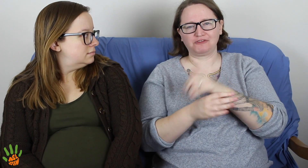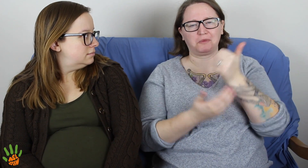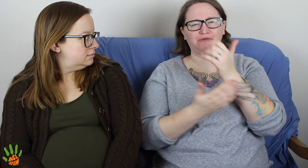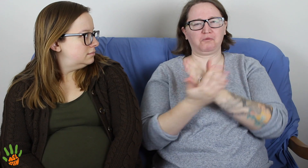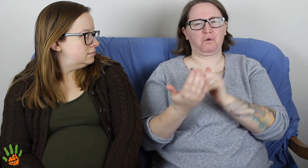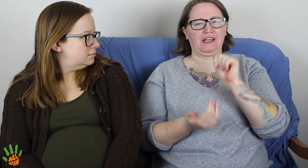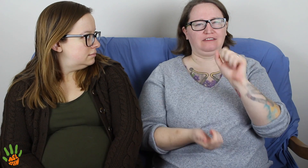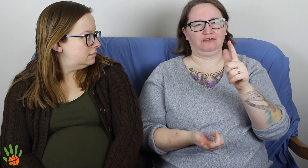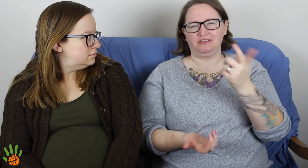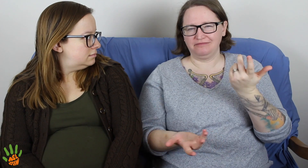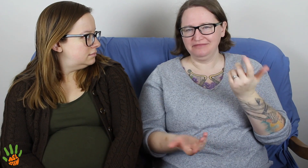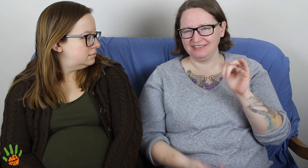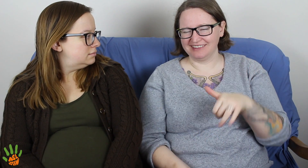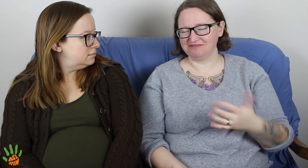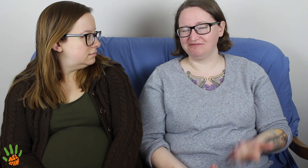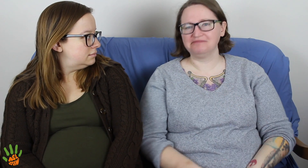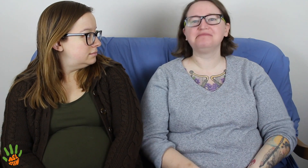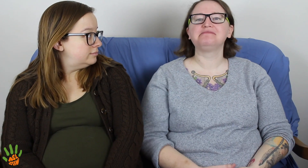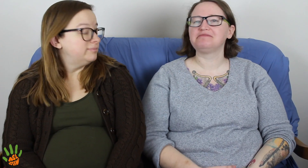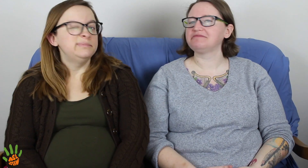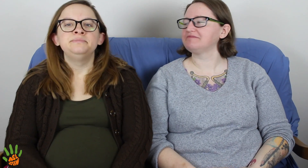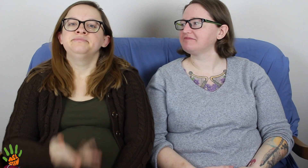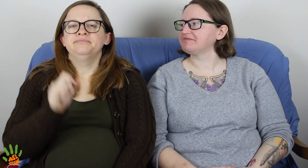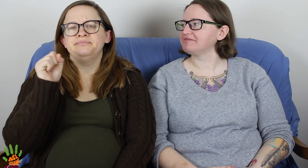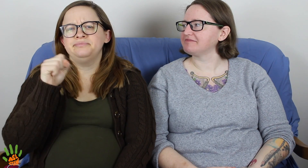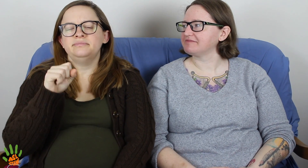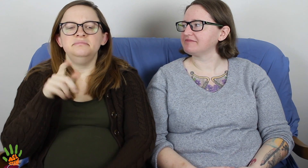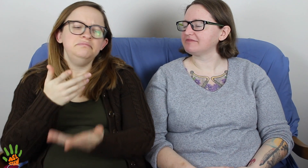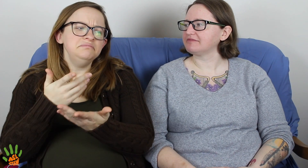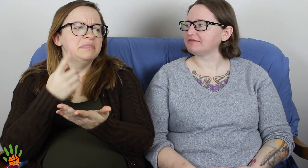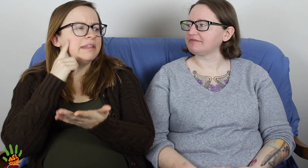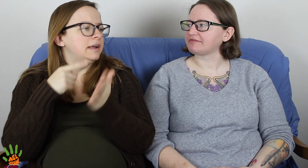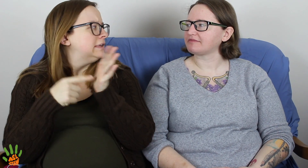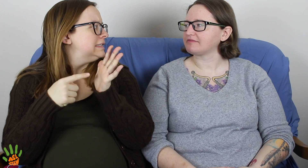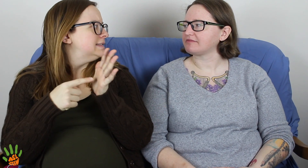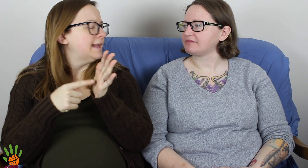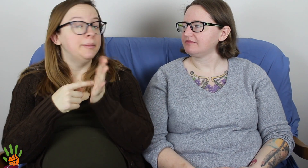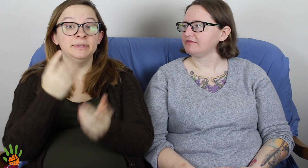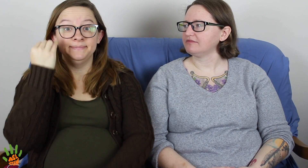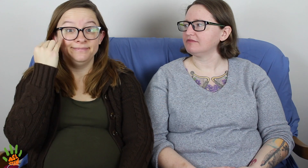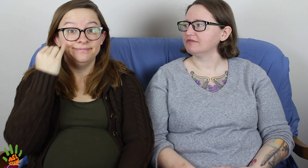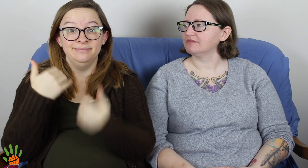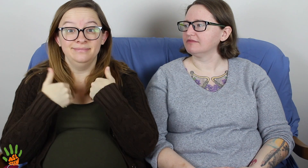once you know which part is ASL and which part is English. Right, I think for example,